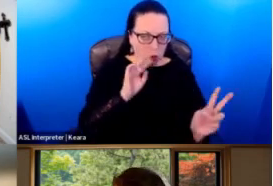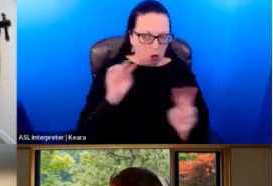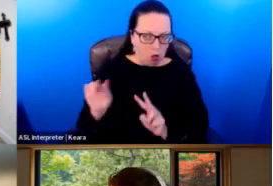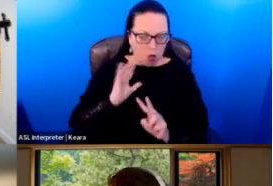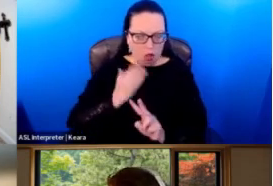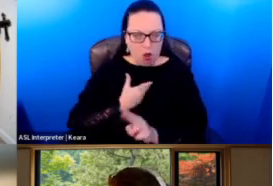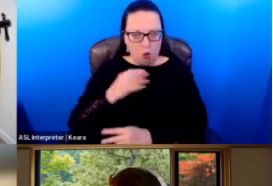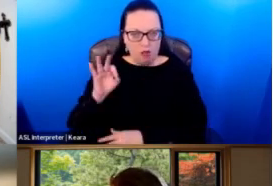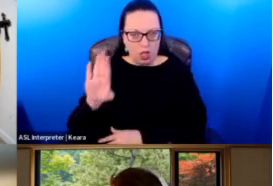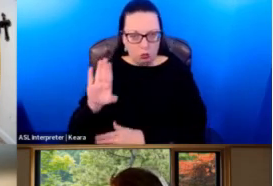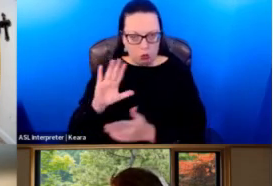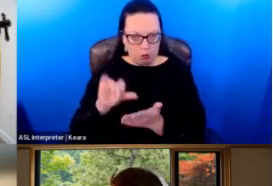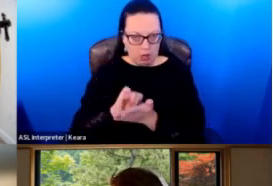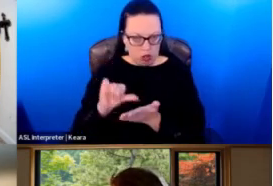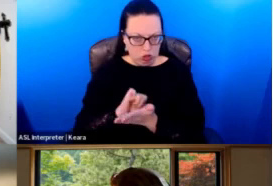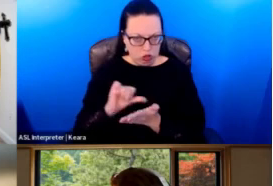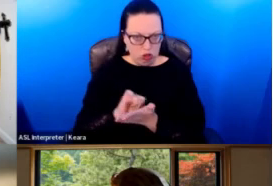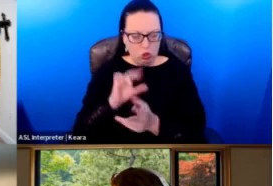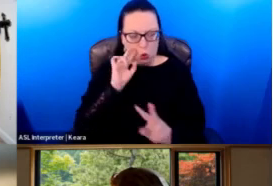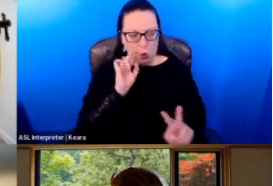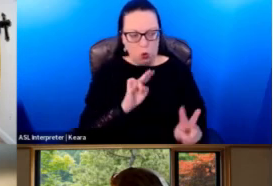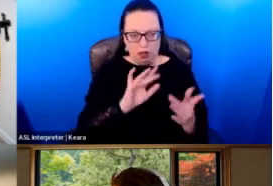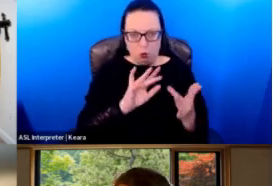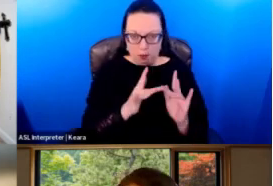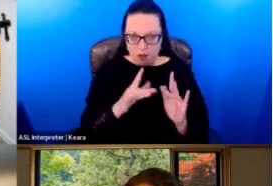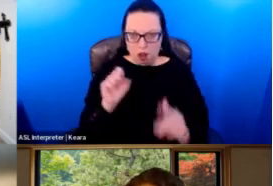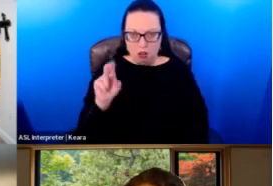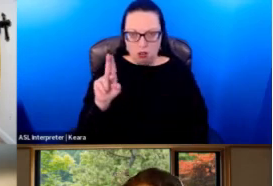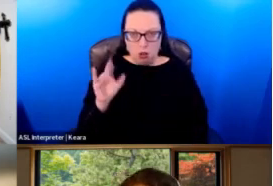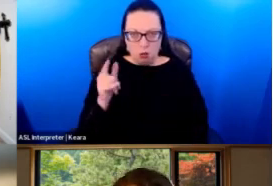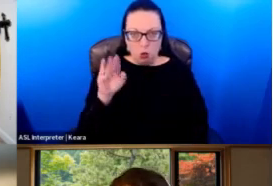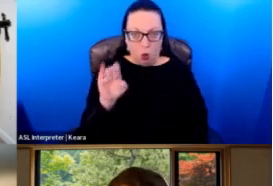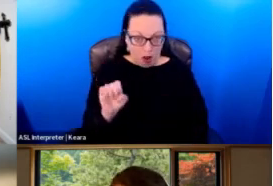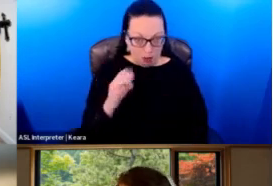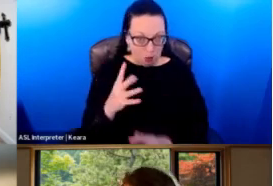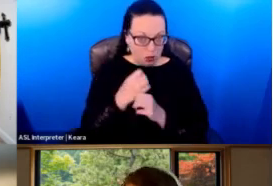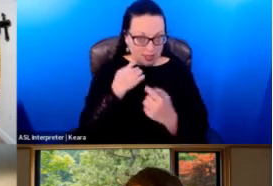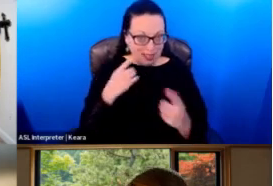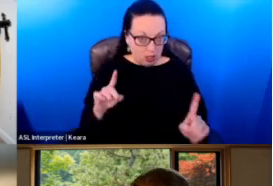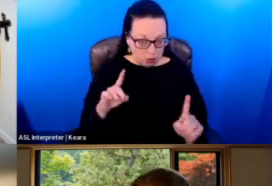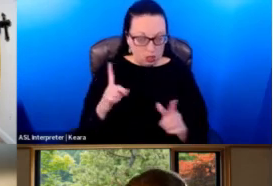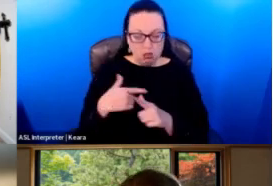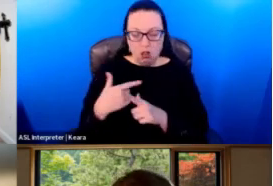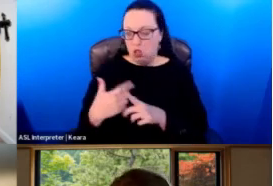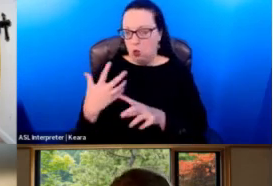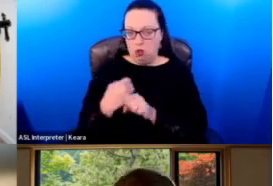check out the website, subscribe so that you can get that email announcement and make that application as soon as possible.